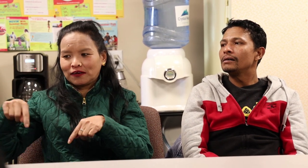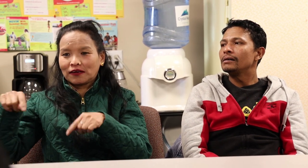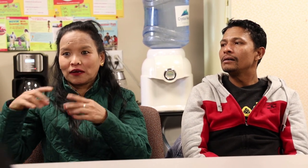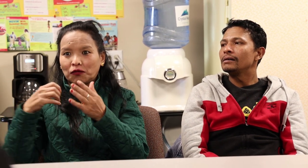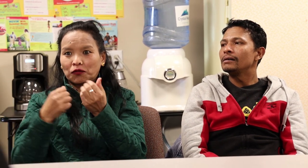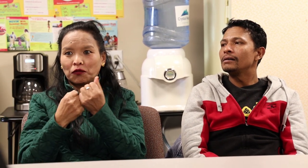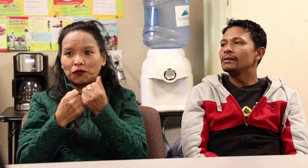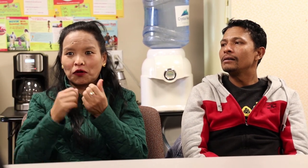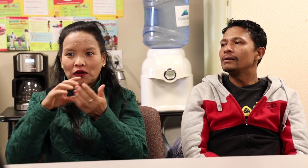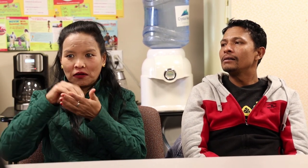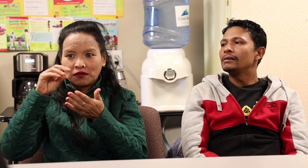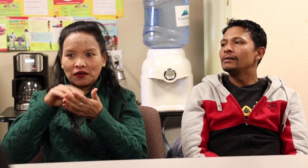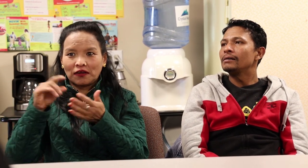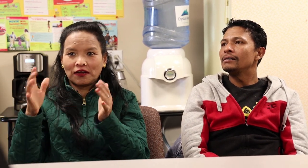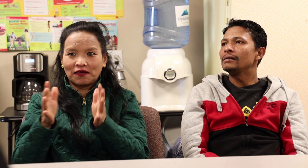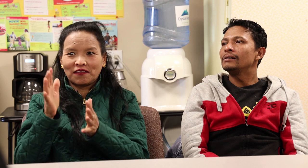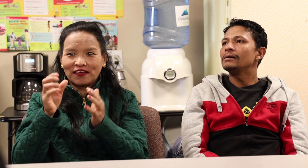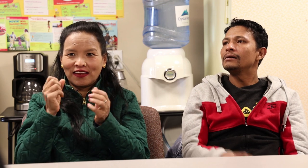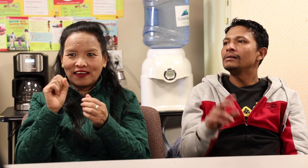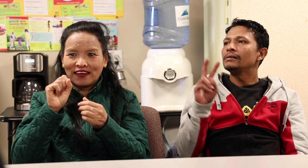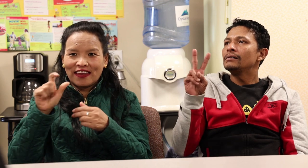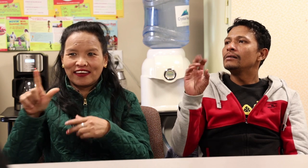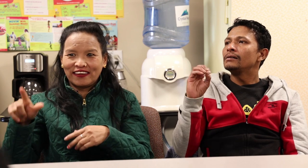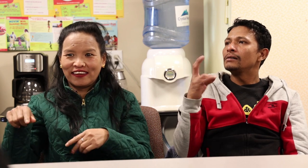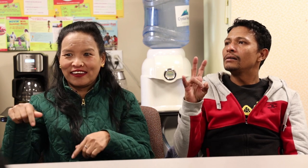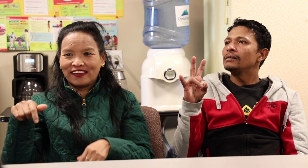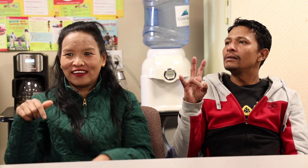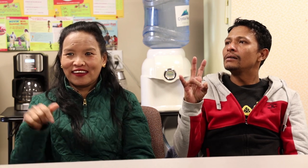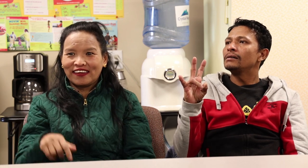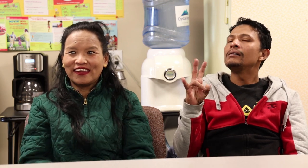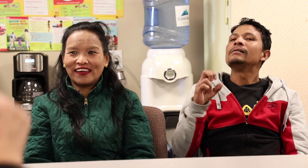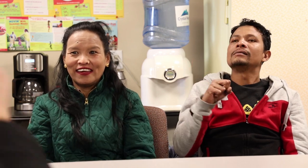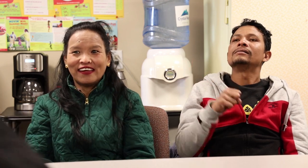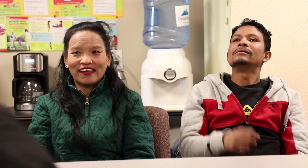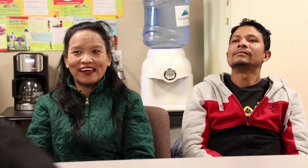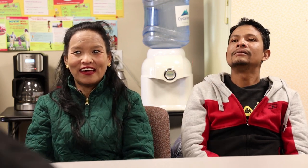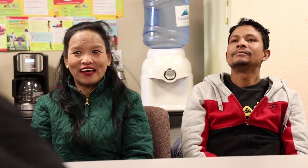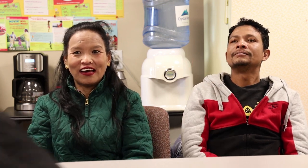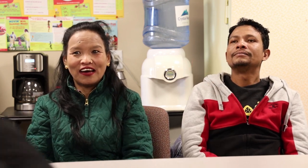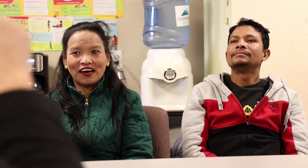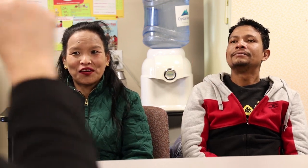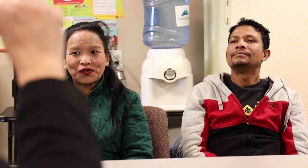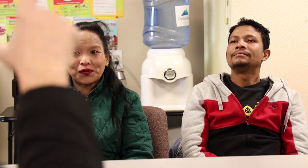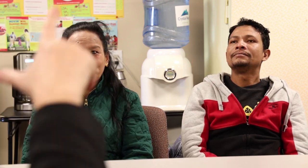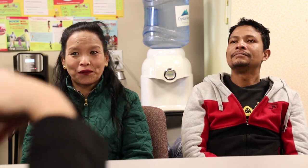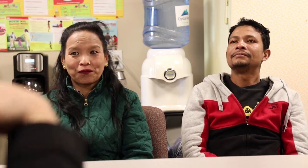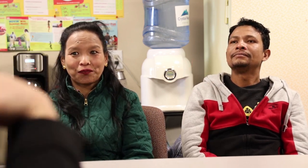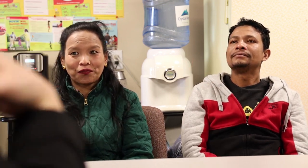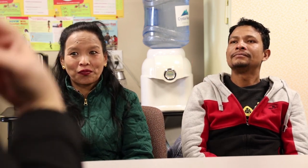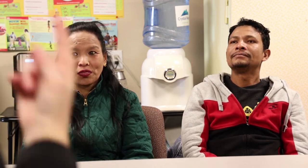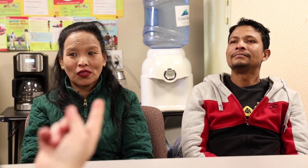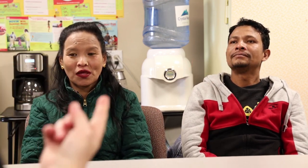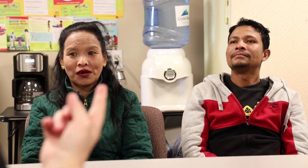(Sangita) that many people take for granted, such as interpreters. Our lives, of course, improved dramatically.